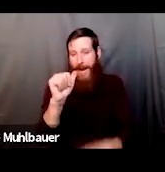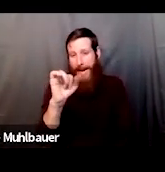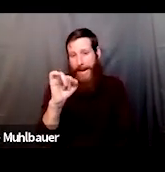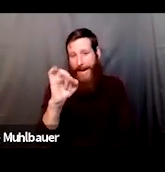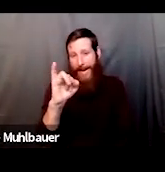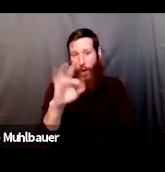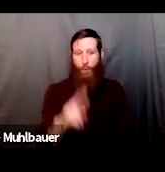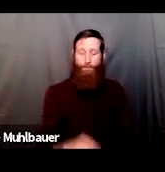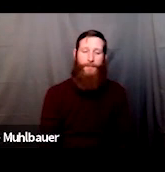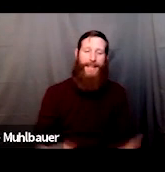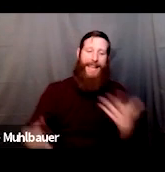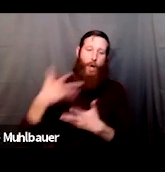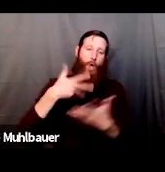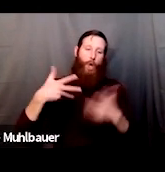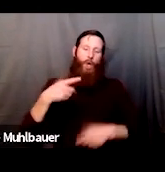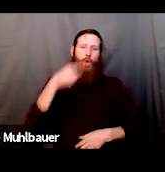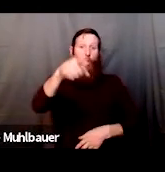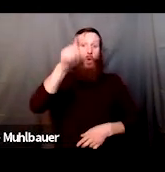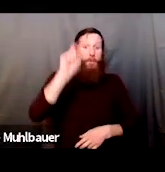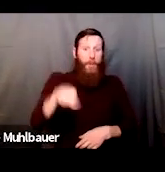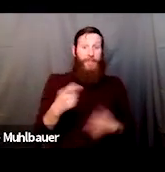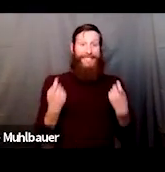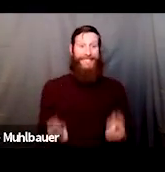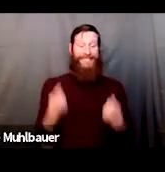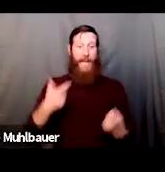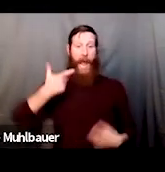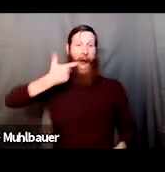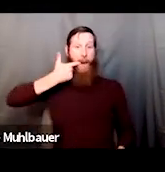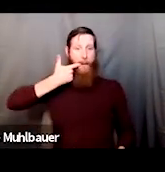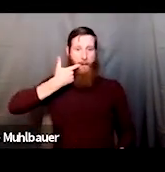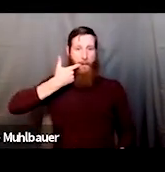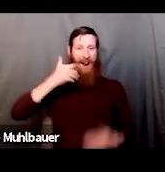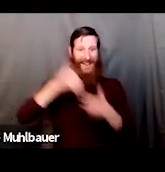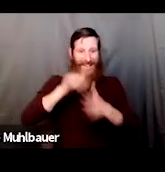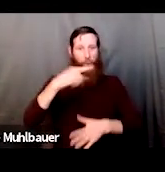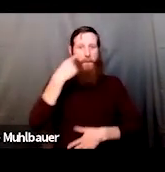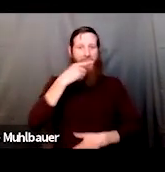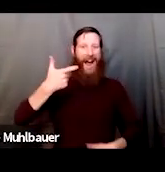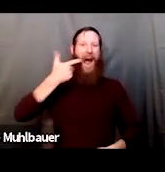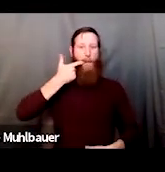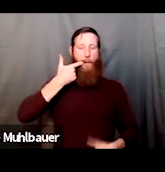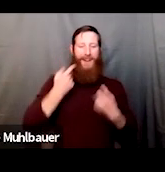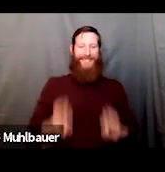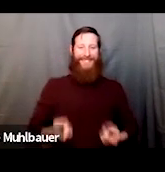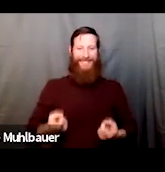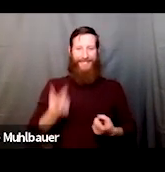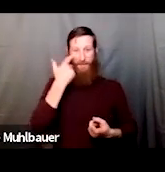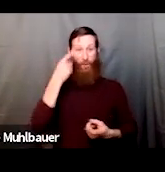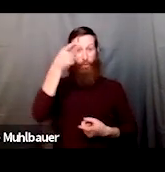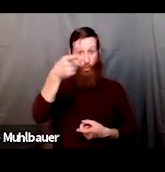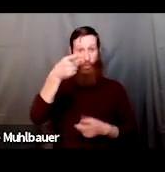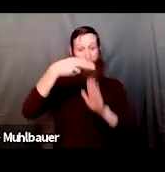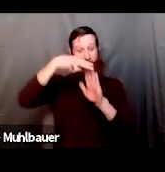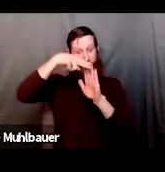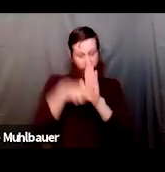You do have to ski with it in your mouth in order for it to work. The chance that you might get it into your mouth once caught in an avalanche is low.